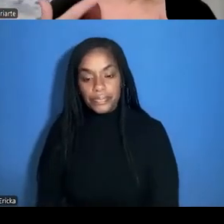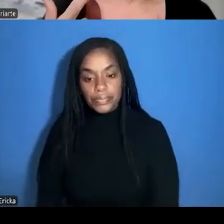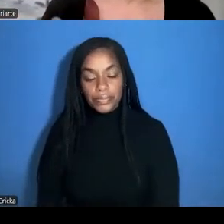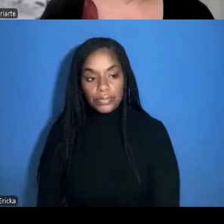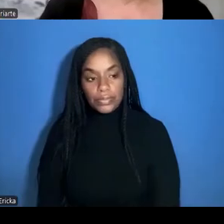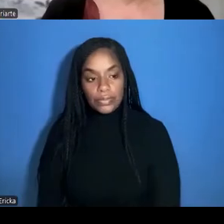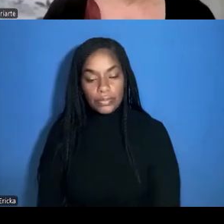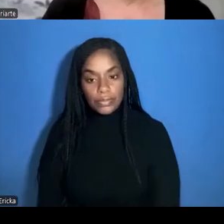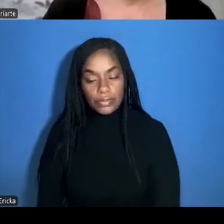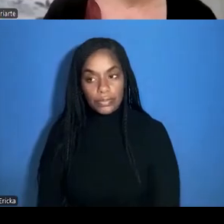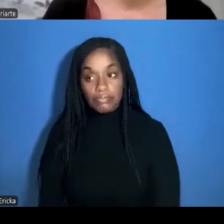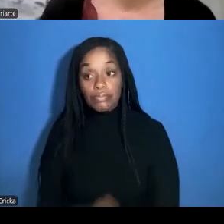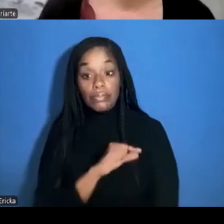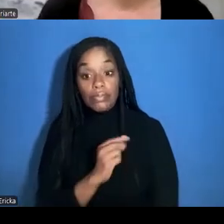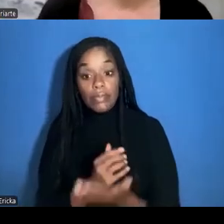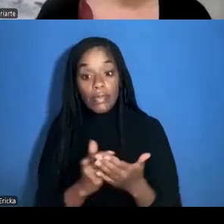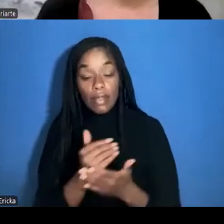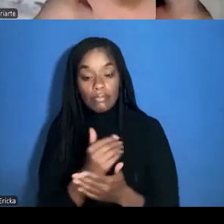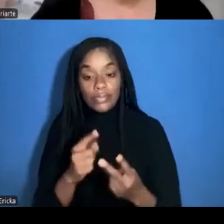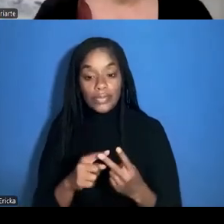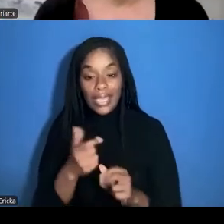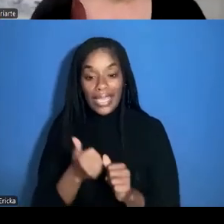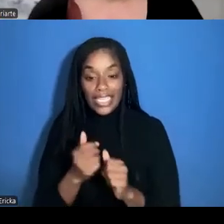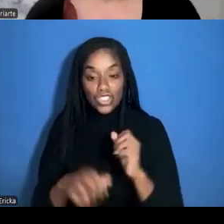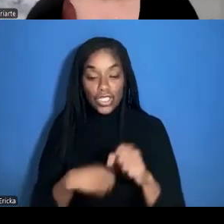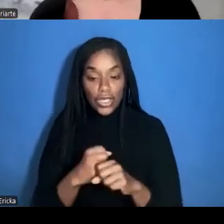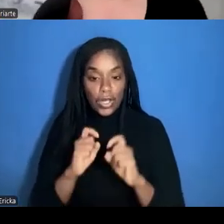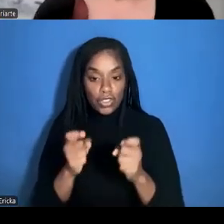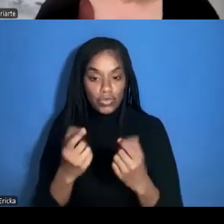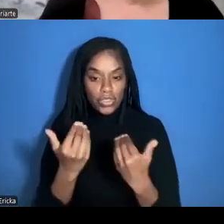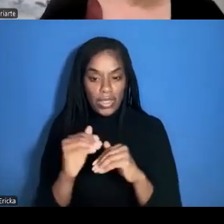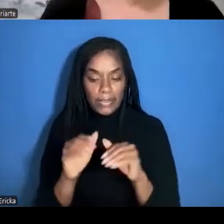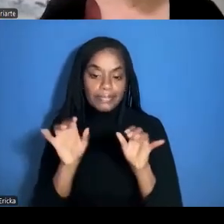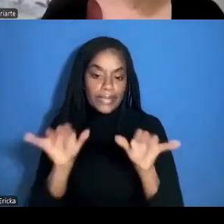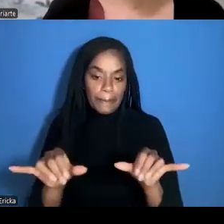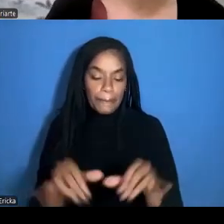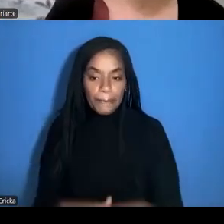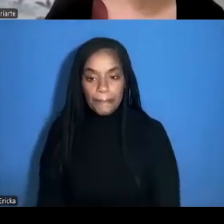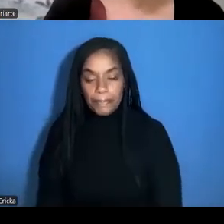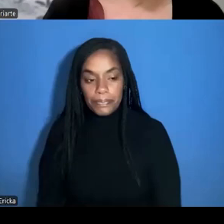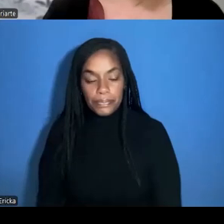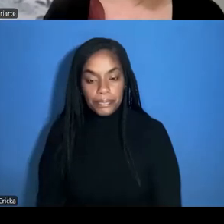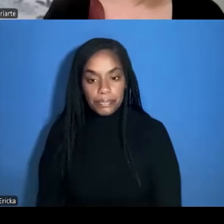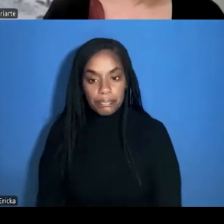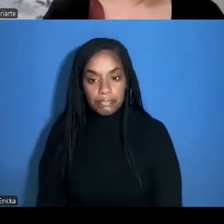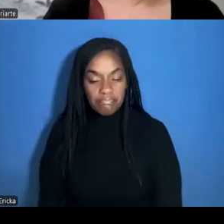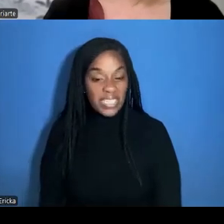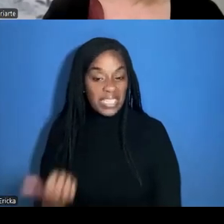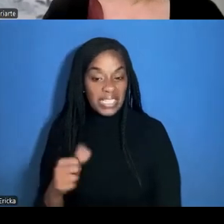criteria and the annual contribution limits are the same in any state the participates in the CalAble program.